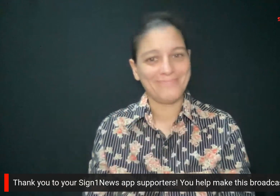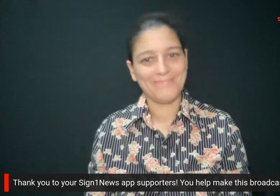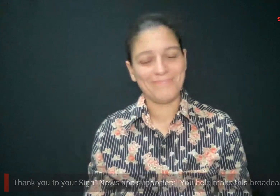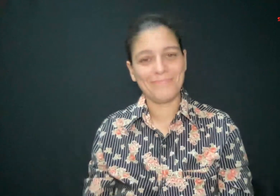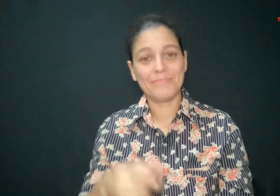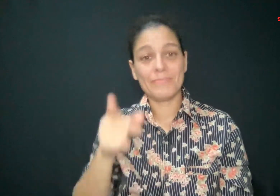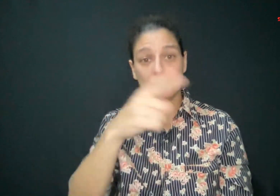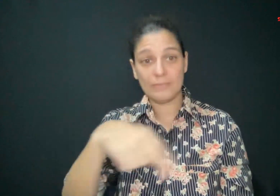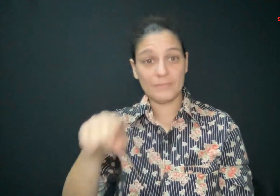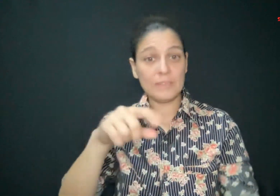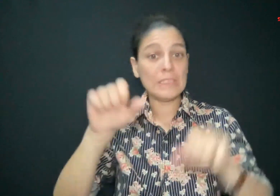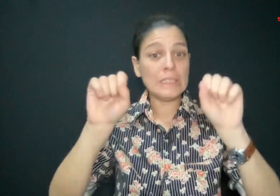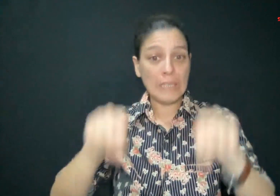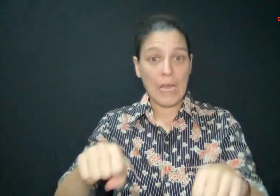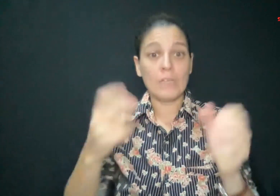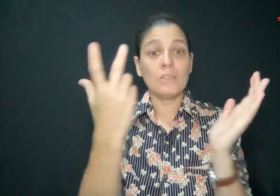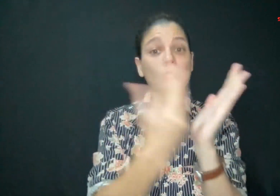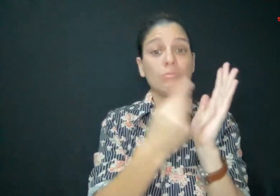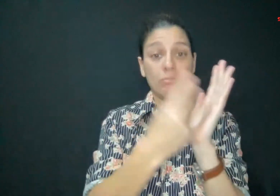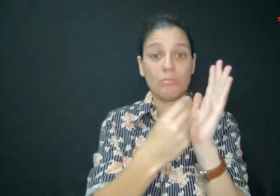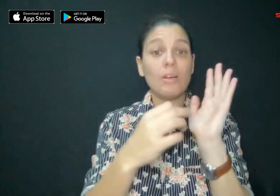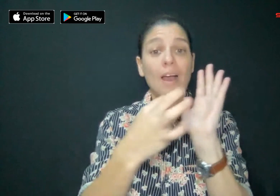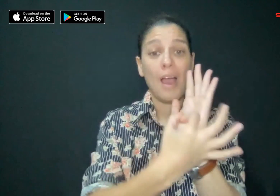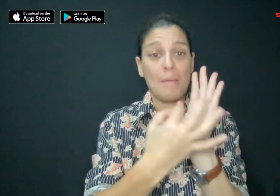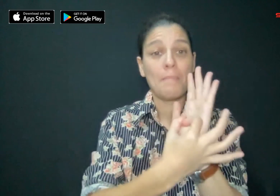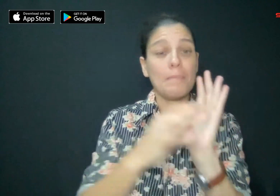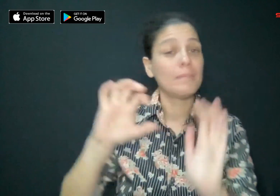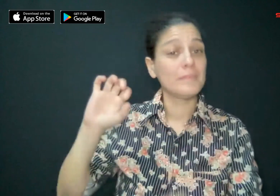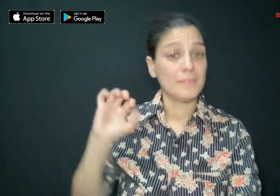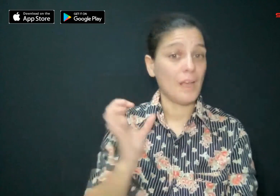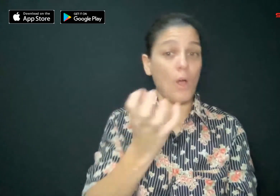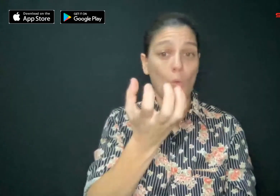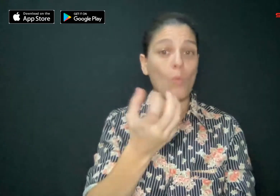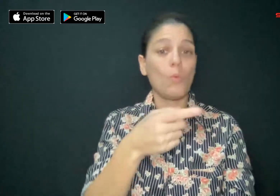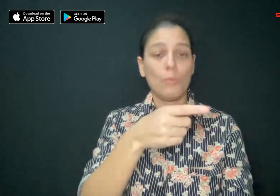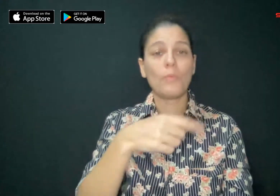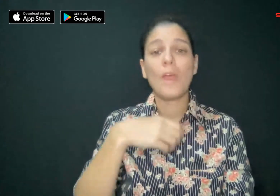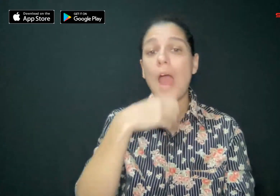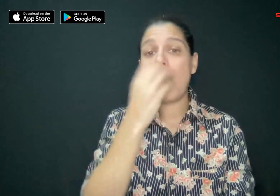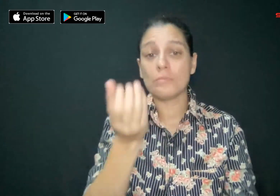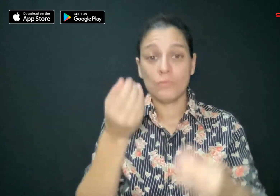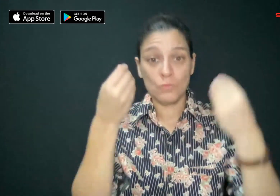download the Sign1News app by heading to the app store or Google play store on your smart